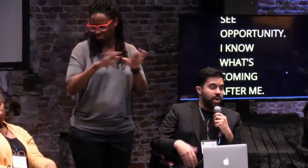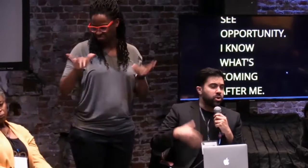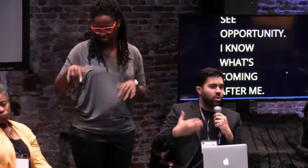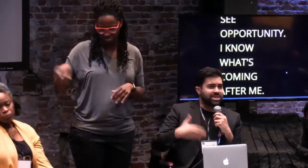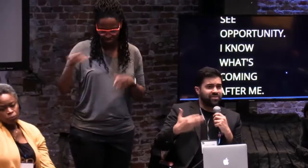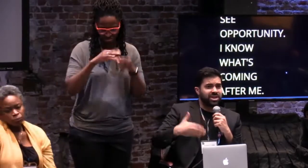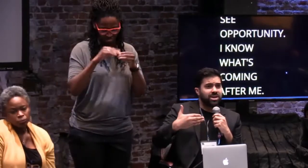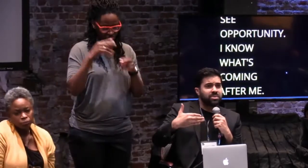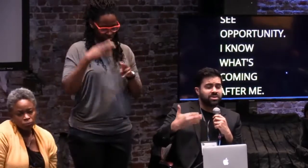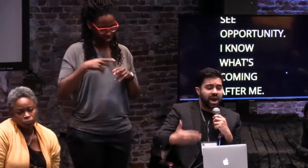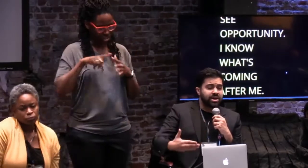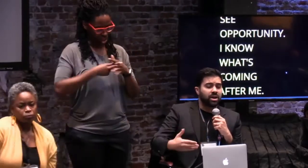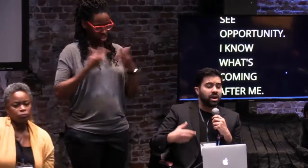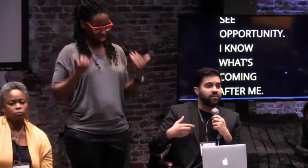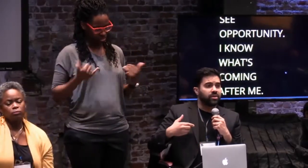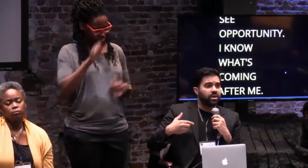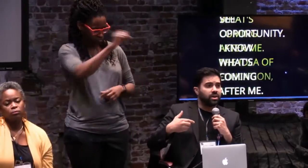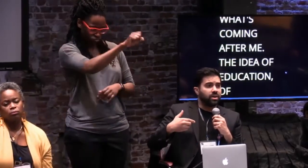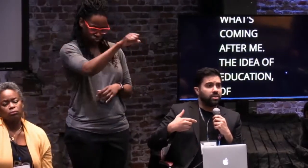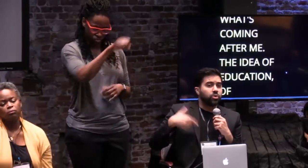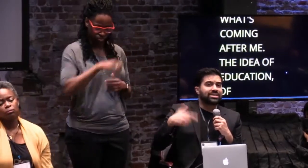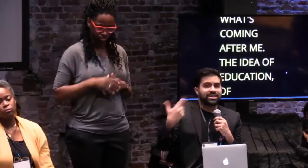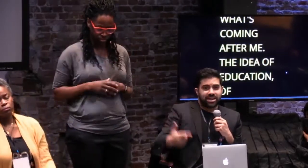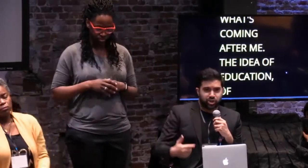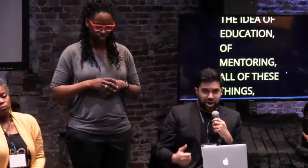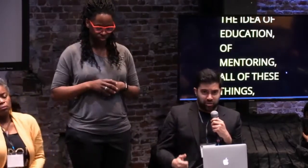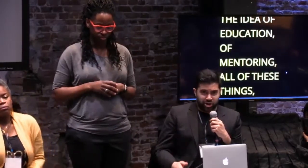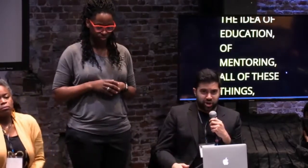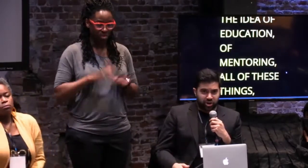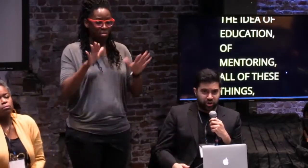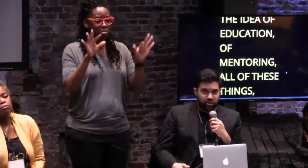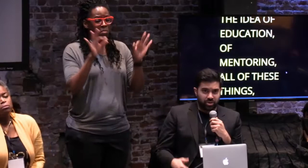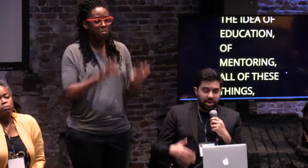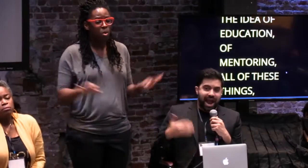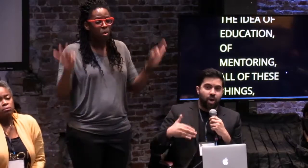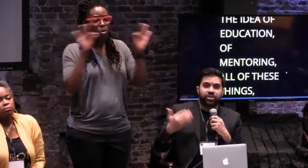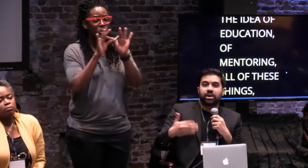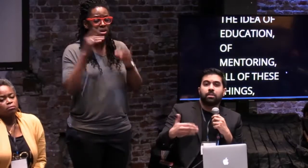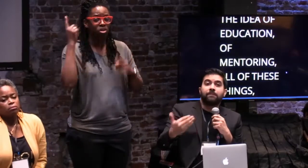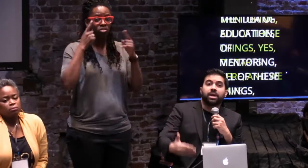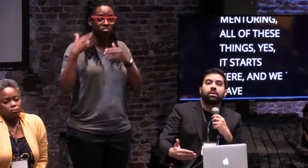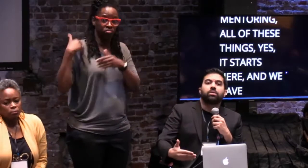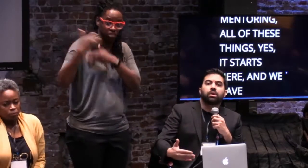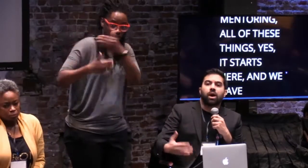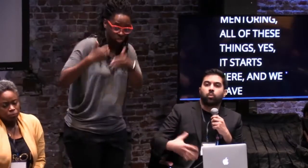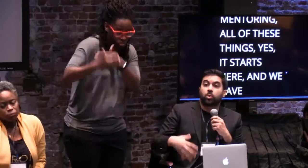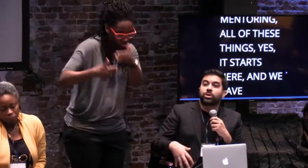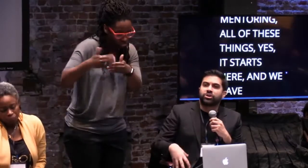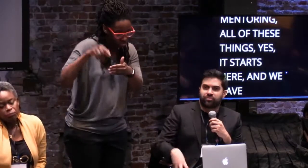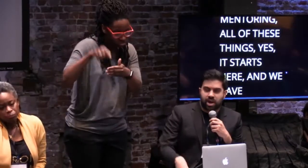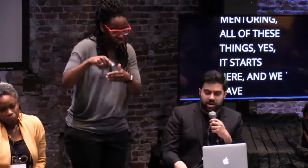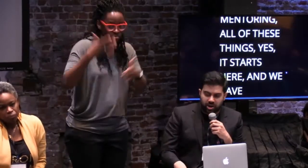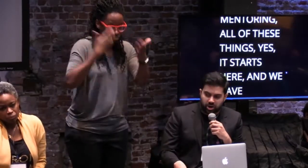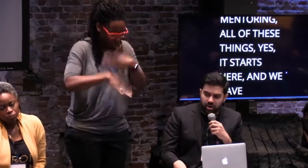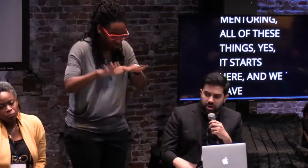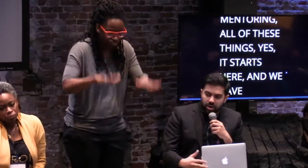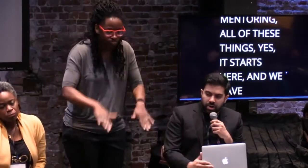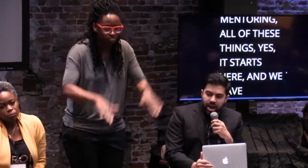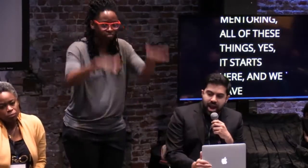and we always have to keep this idea of what's the next generation gonna do? How are they gonna build on what we create here?